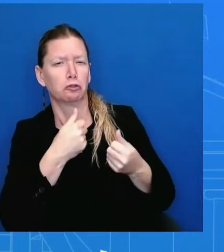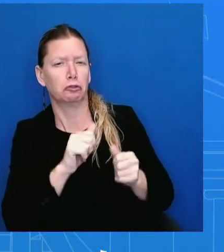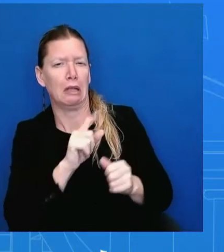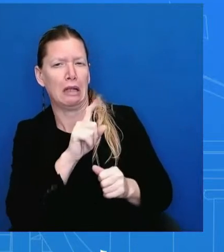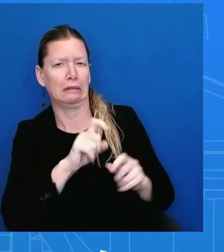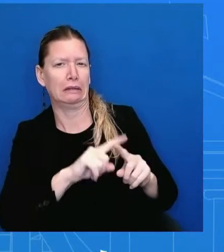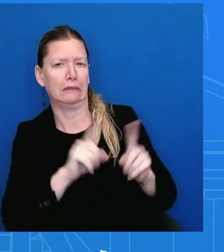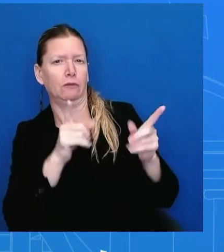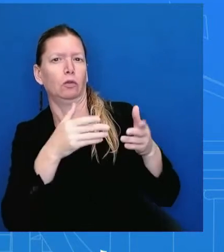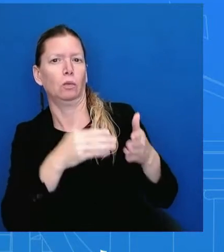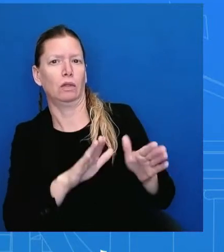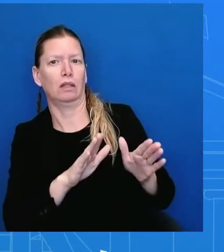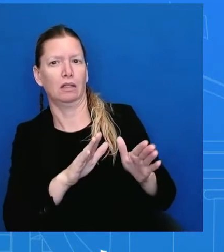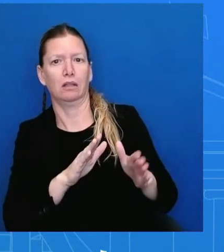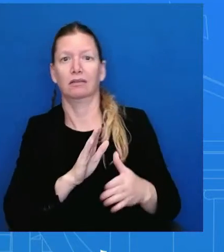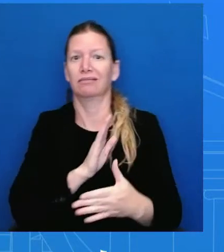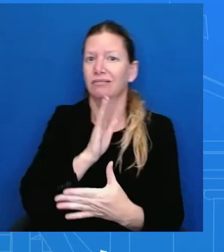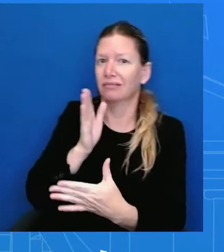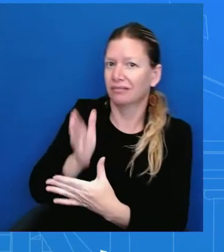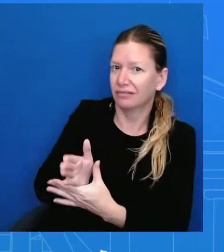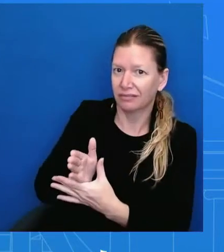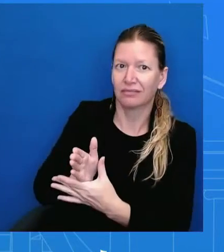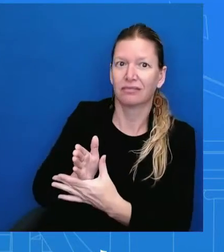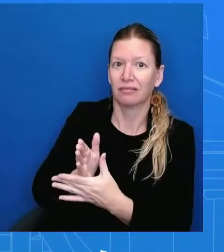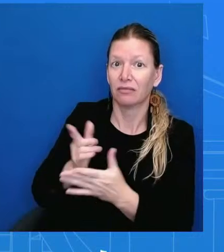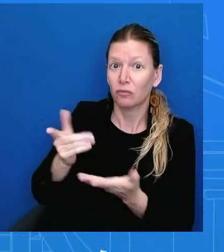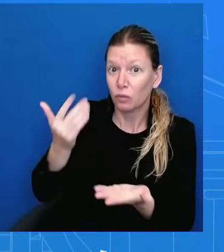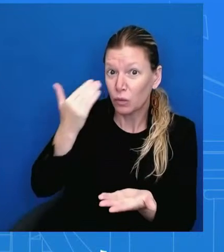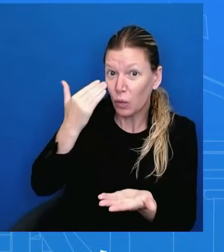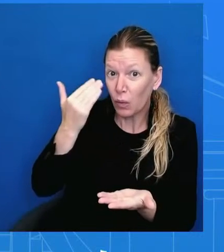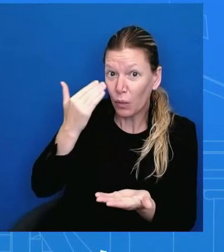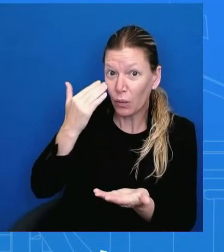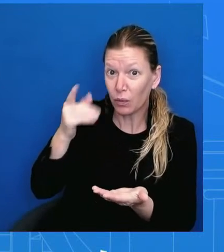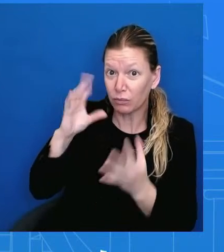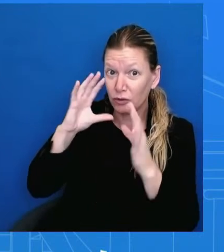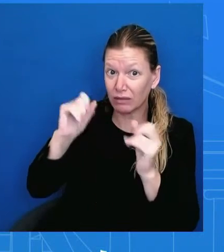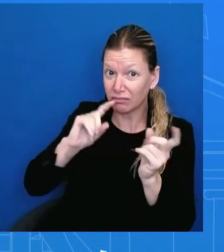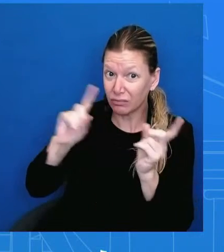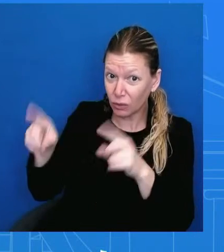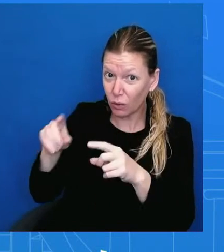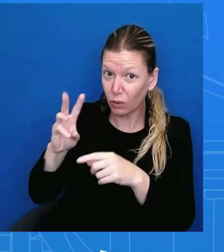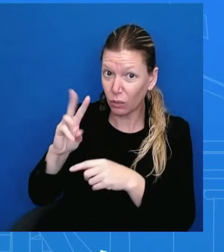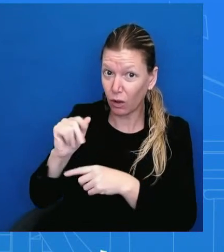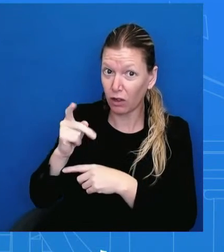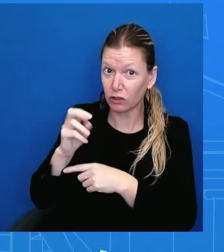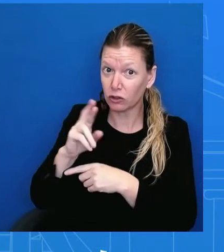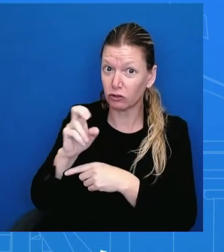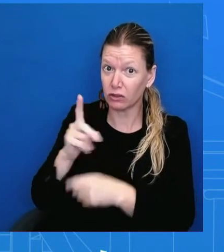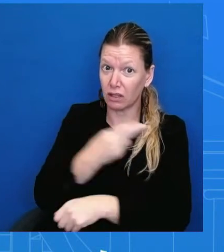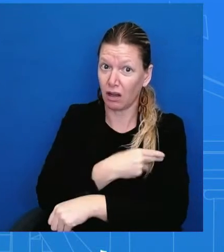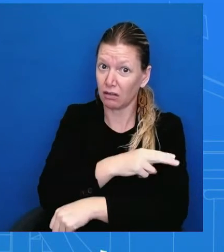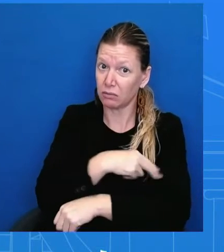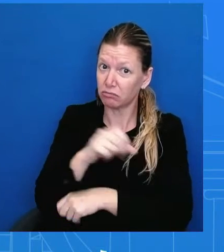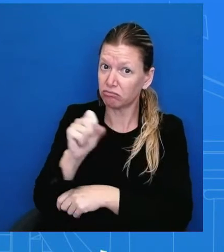So, I mean, it seemed like he -- Ms. Jean-Pierre: -- to do -- The Press: -- those were taken at -- Ms. Jean-Pierre: -- to do -- right -- The Press: -- at Walter Reed. Ms. Jean-Pierre: -- to -- to do -- to do these -- to do this -- his physical exams. The Press: Well, has a neurologist --